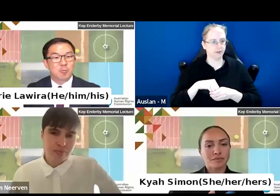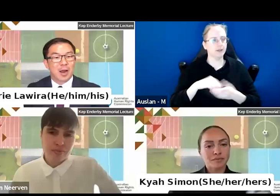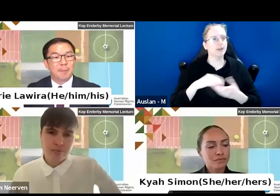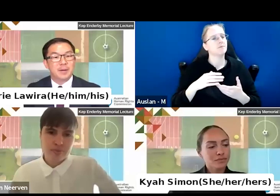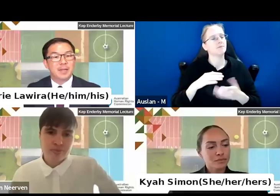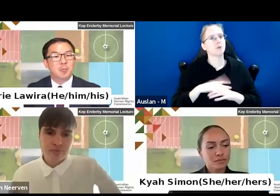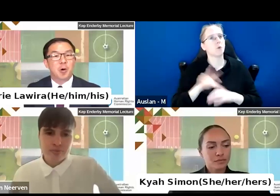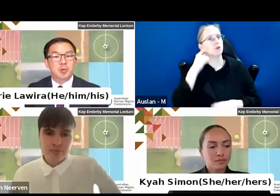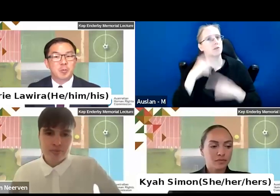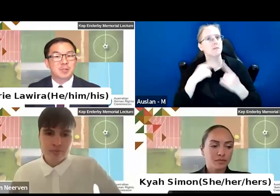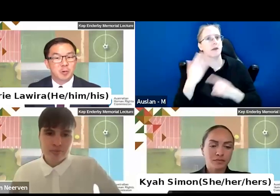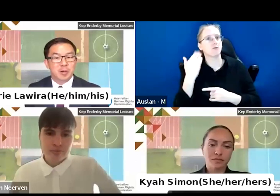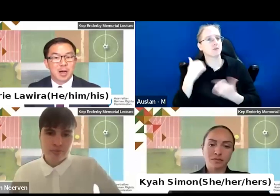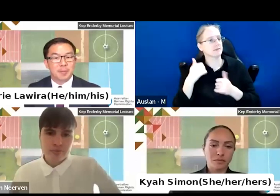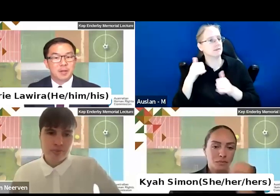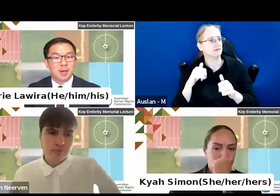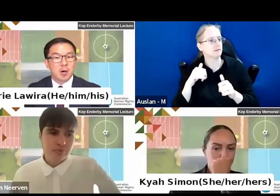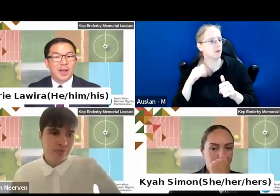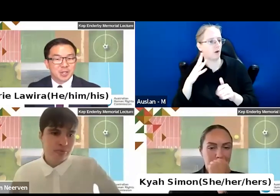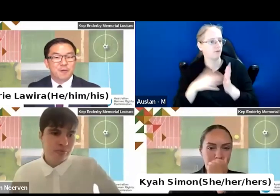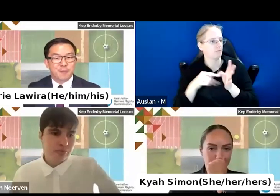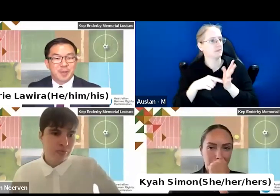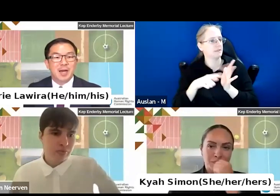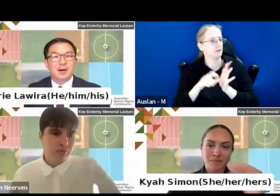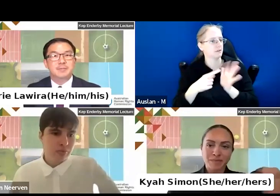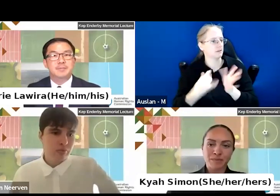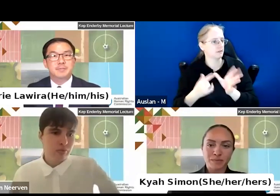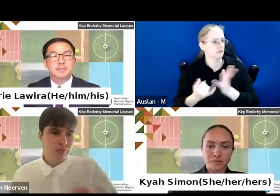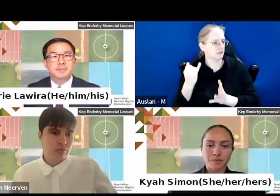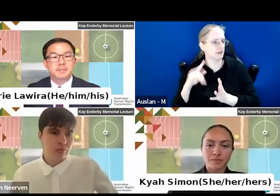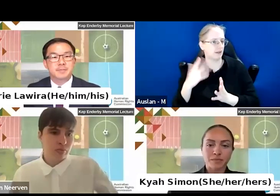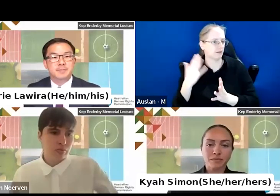and what happened in the World Women's World Cup and where to from here?